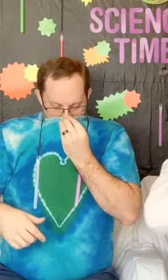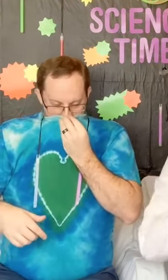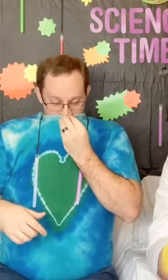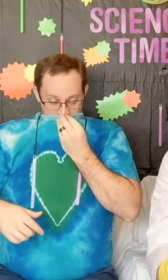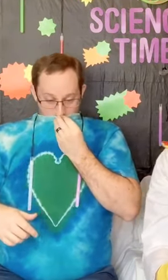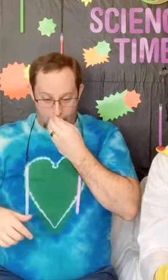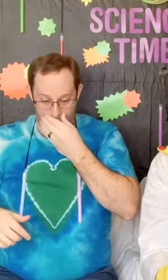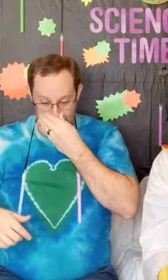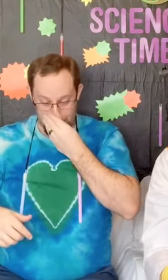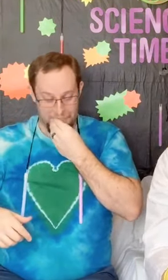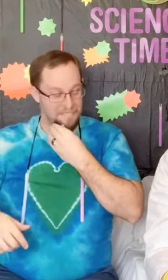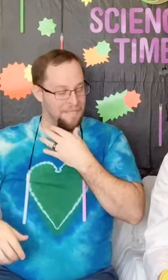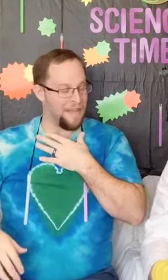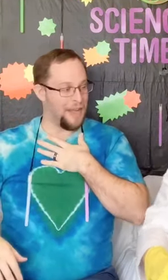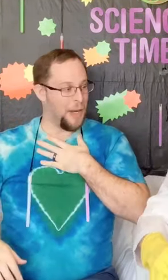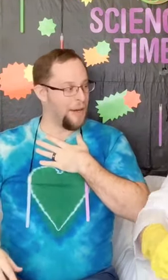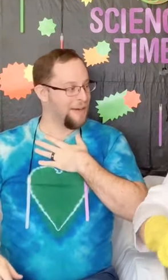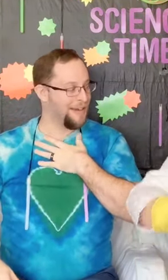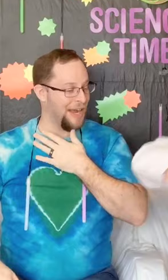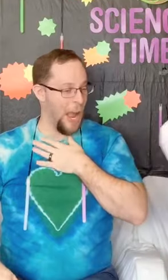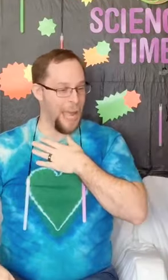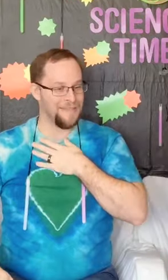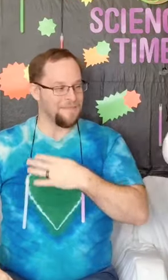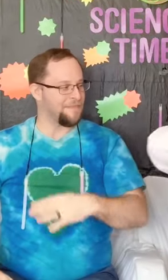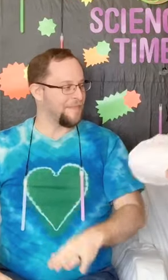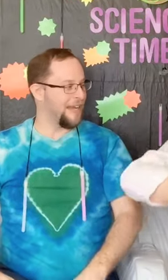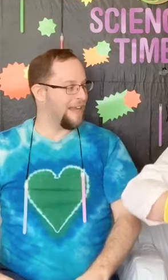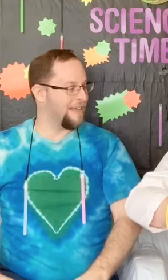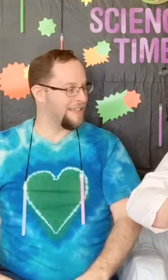I am so sorry. CALI: You're totally fine. Things happen. You sneezed into your shirt so